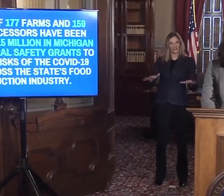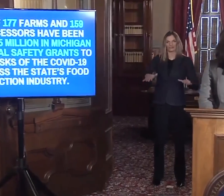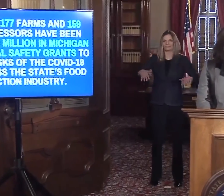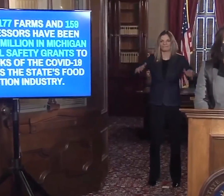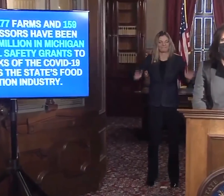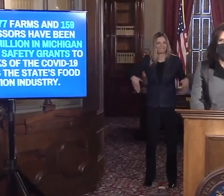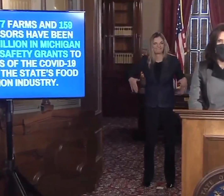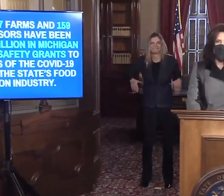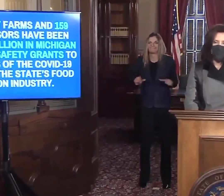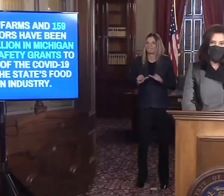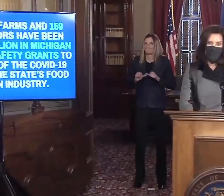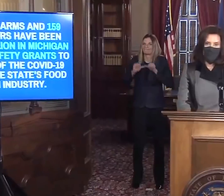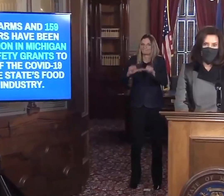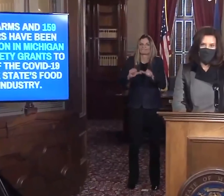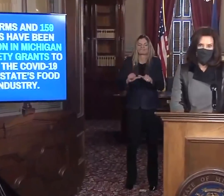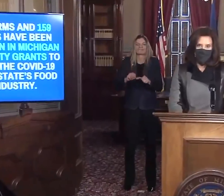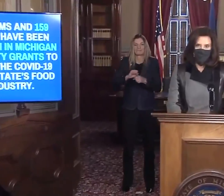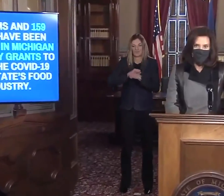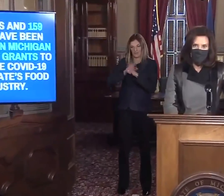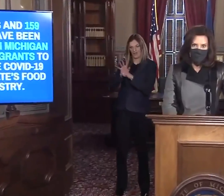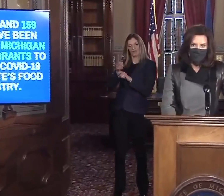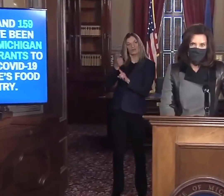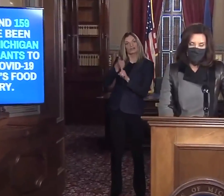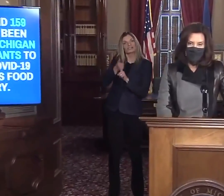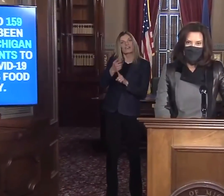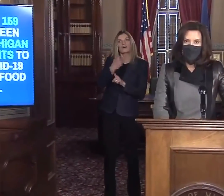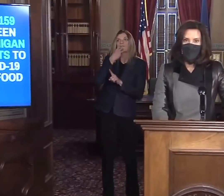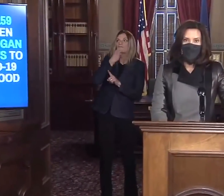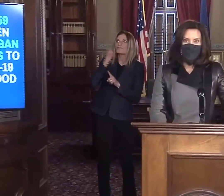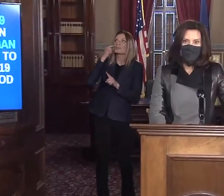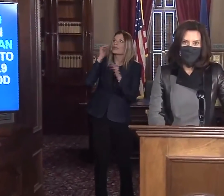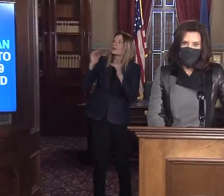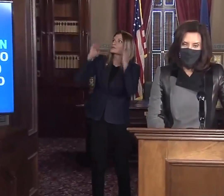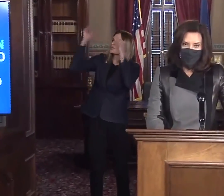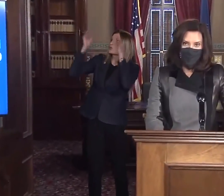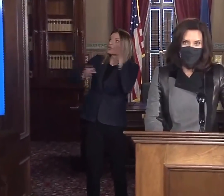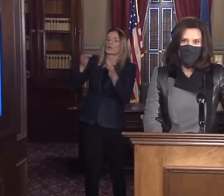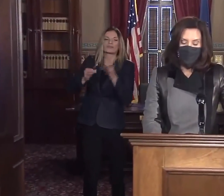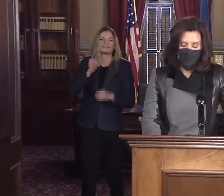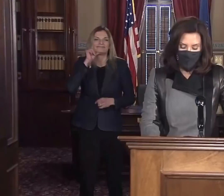CONFRONTING IS THAT THIS VIRUS IS NOT DONE WITH US YET. THE VIRUS DOESN'T CARE ABOUT A